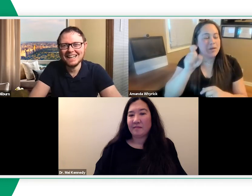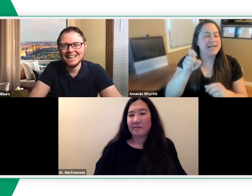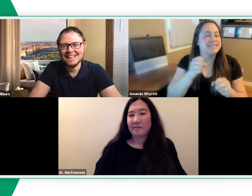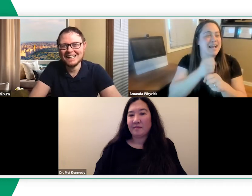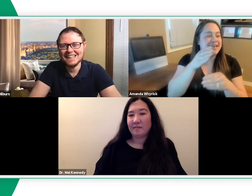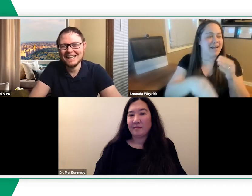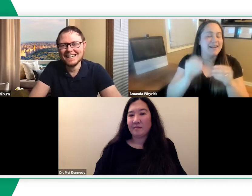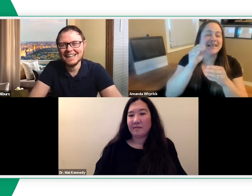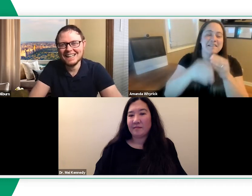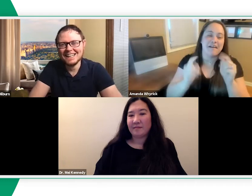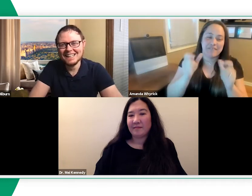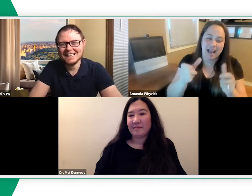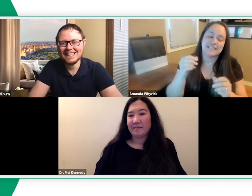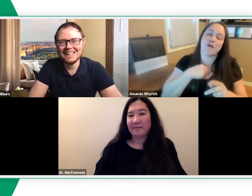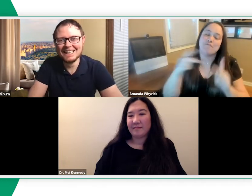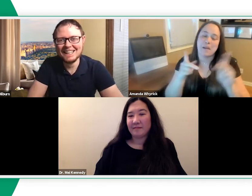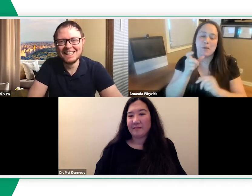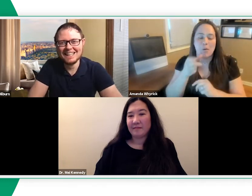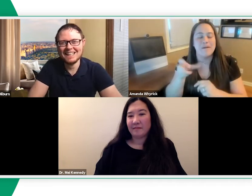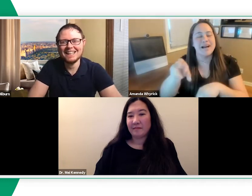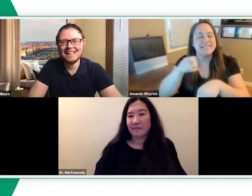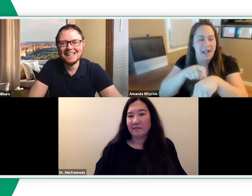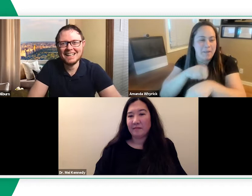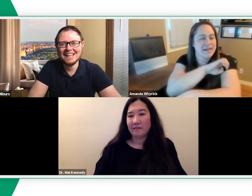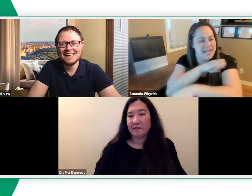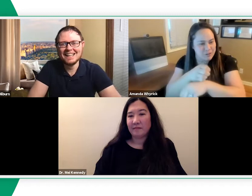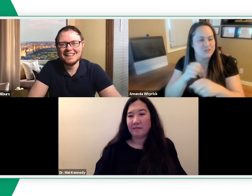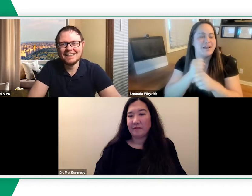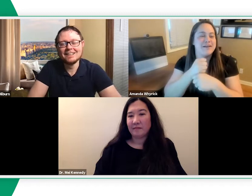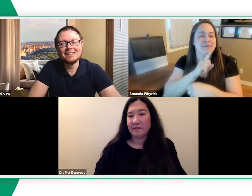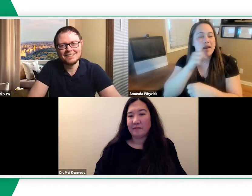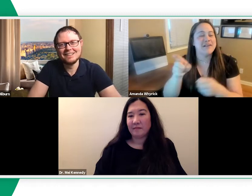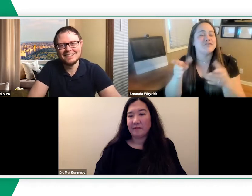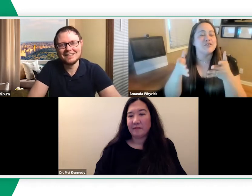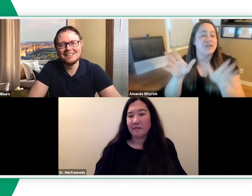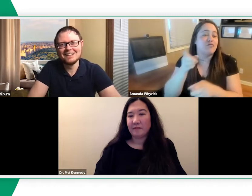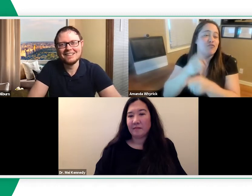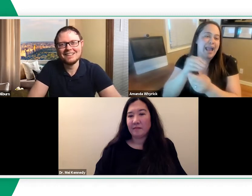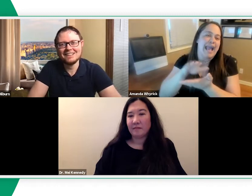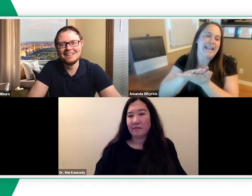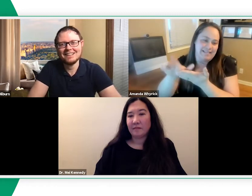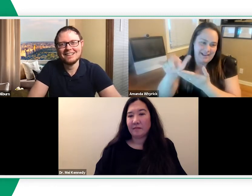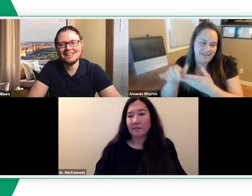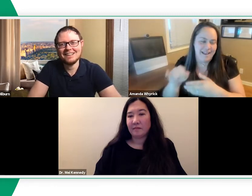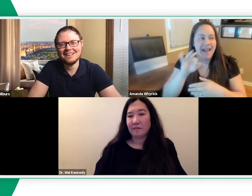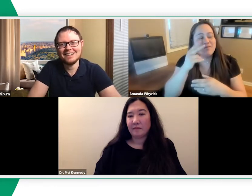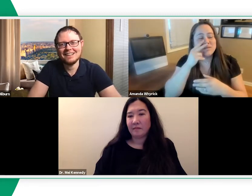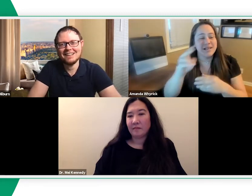need to get it done and get it done fast. And you have people who have the time and energy, making sure it’s done right and neatly. If you see the cables are organized,